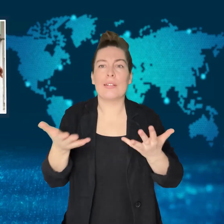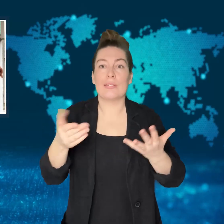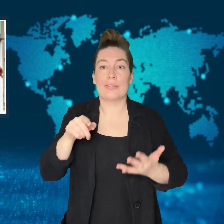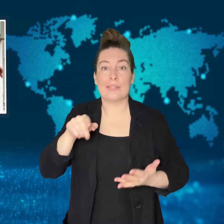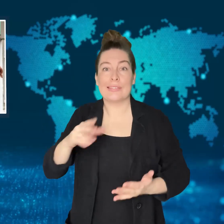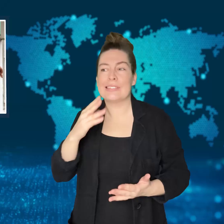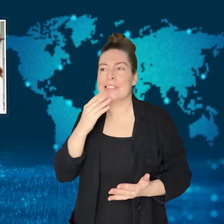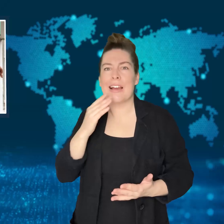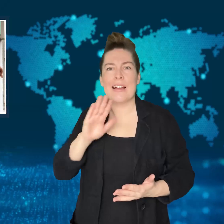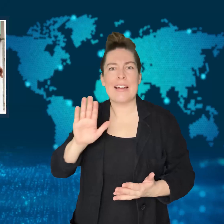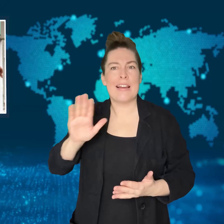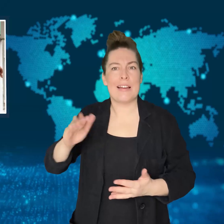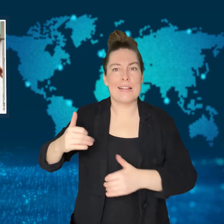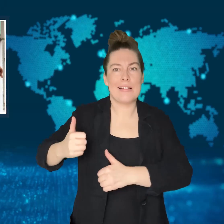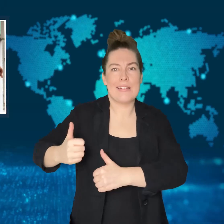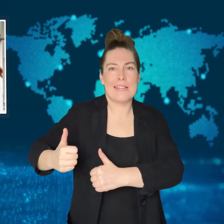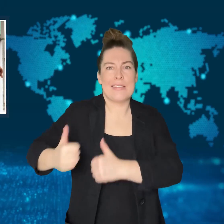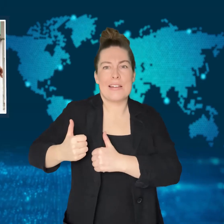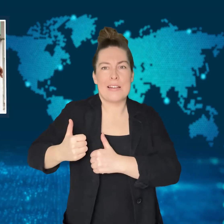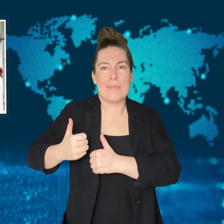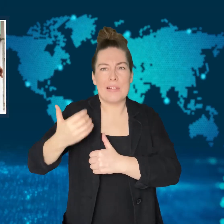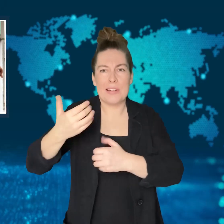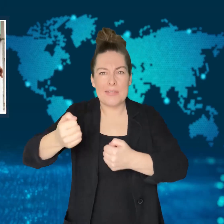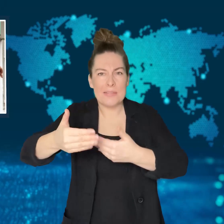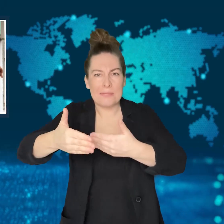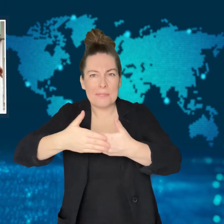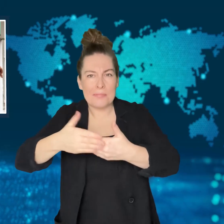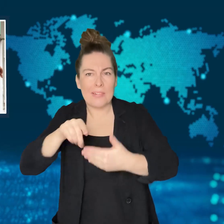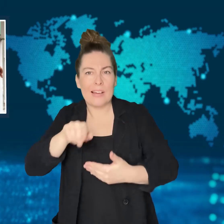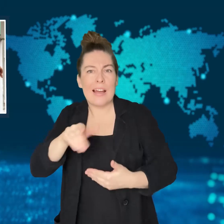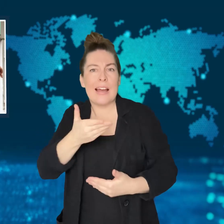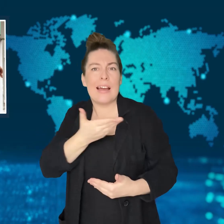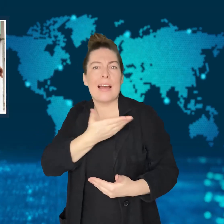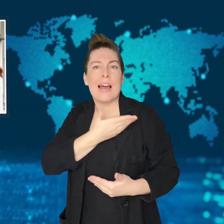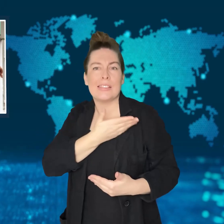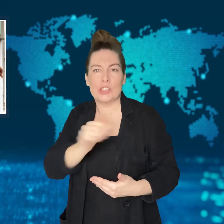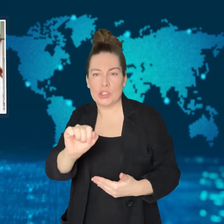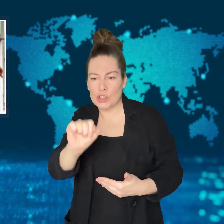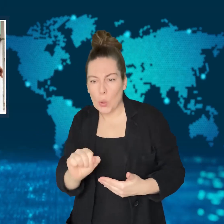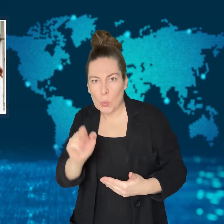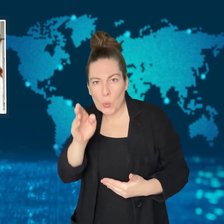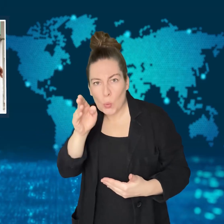A buffer zone will remain along Gaza's